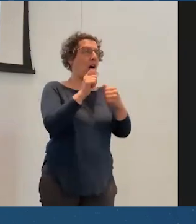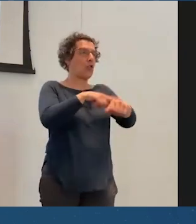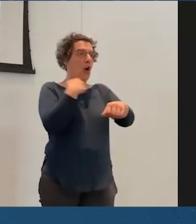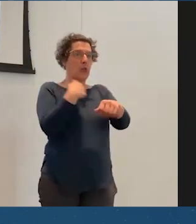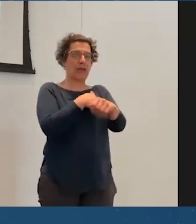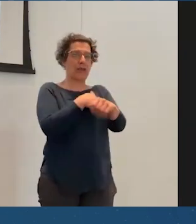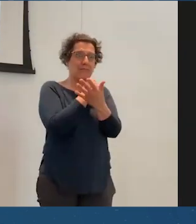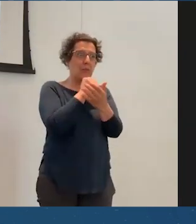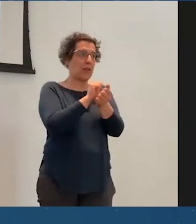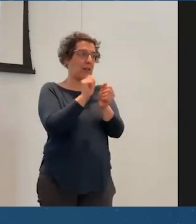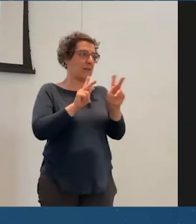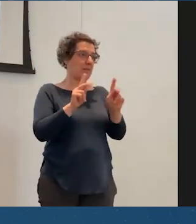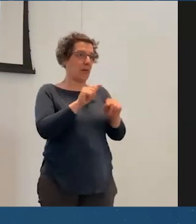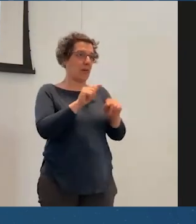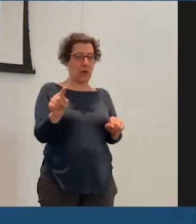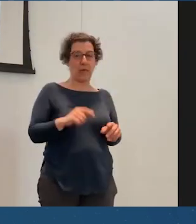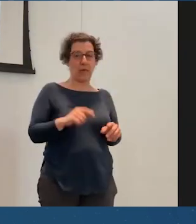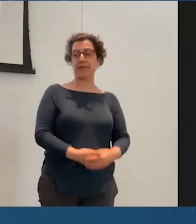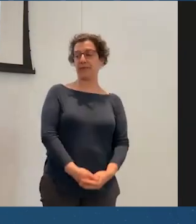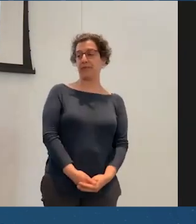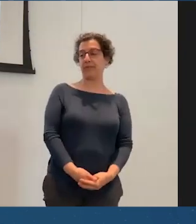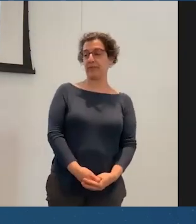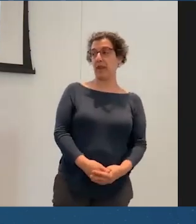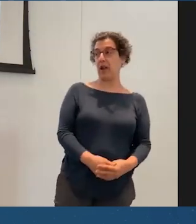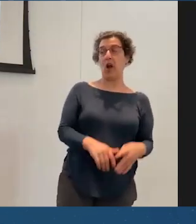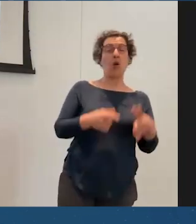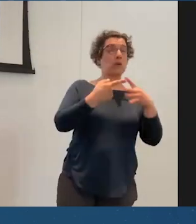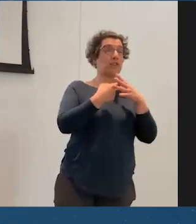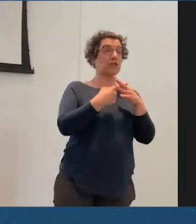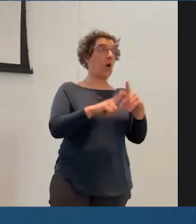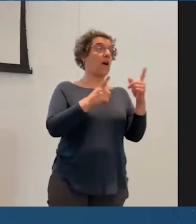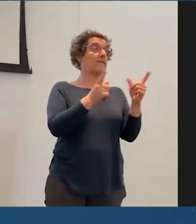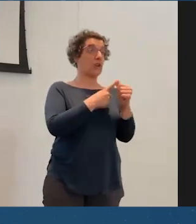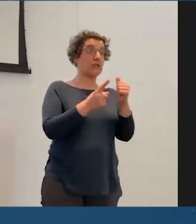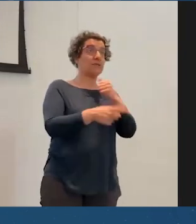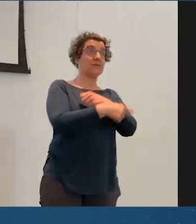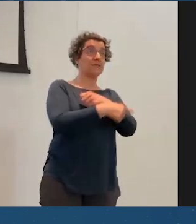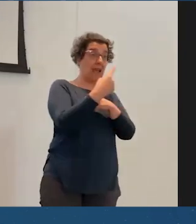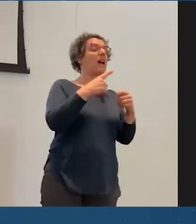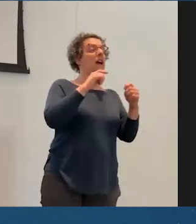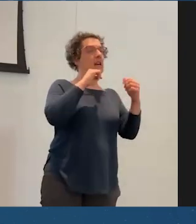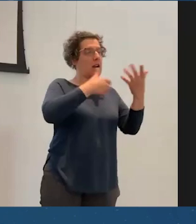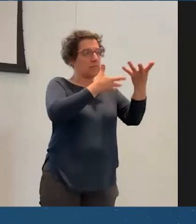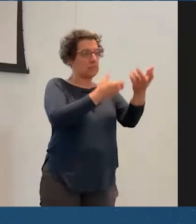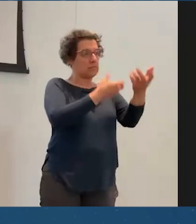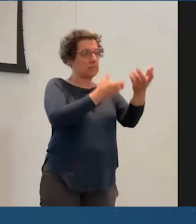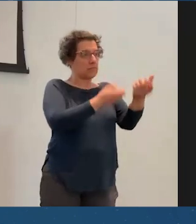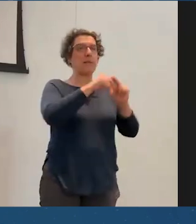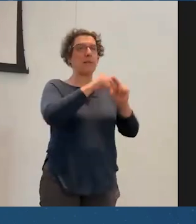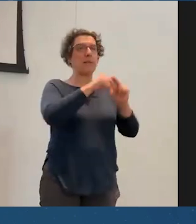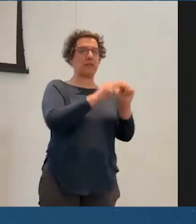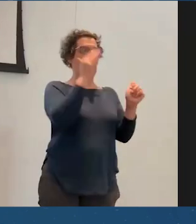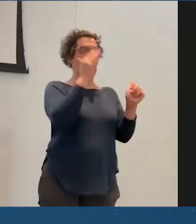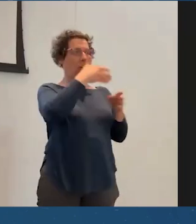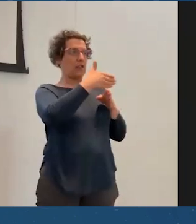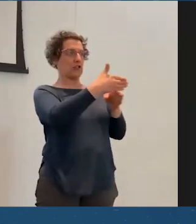So first and foremost, we start with trust building and knowledge sharing. This is really getting to know the why behind everyone's point